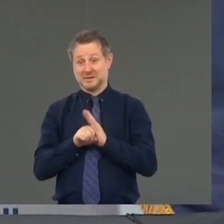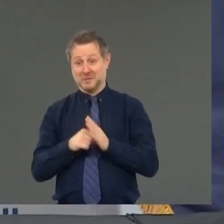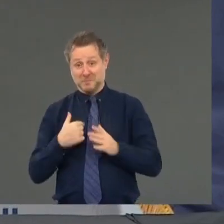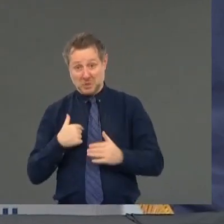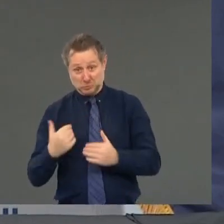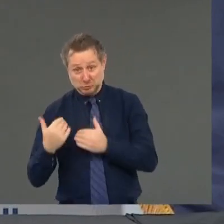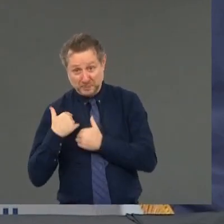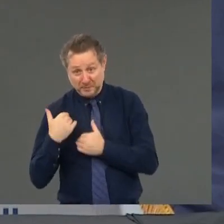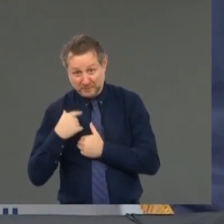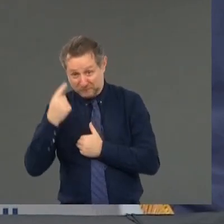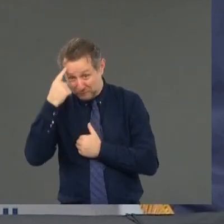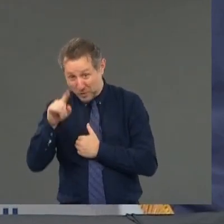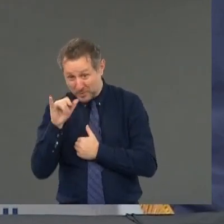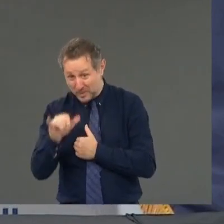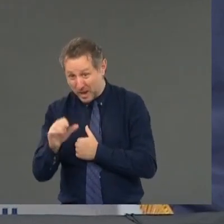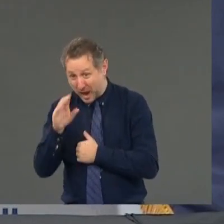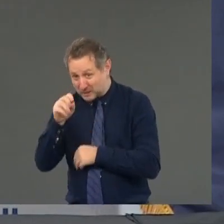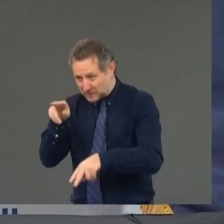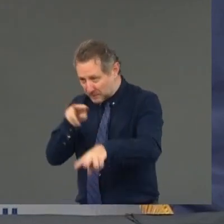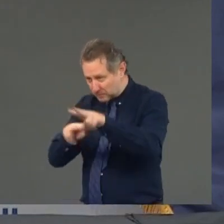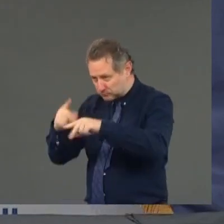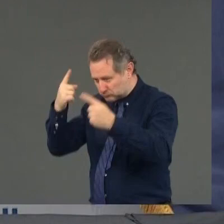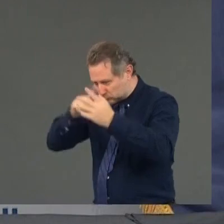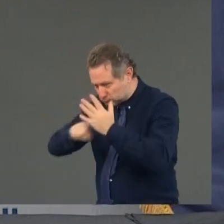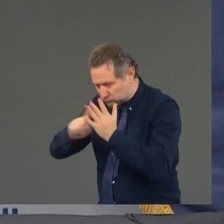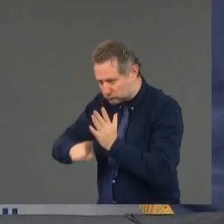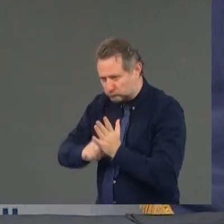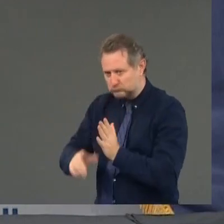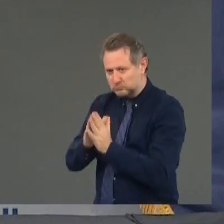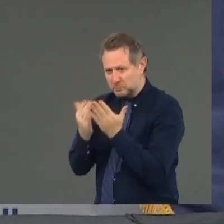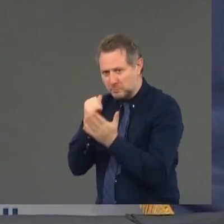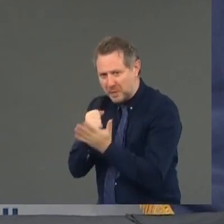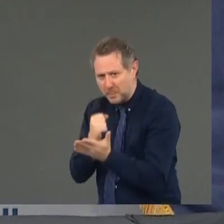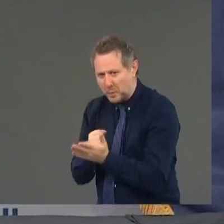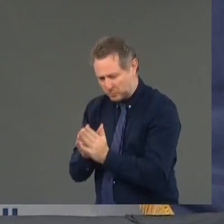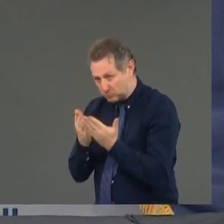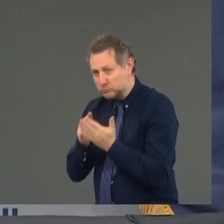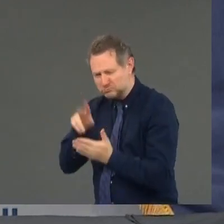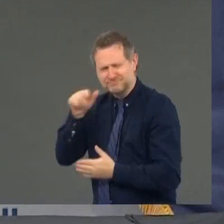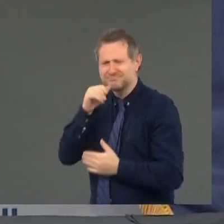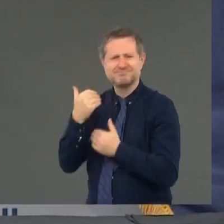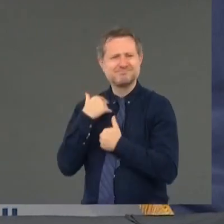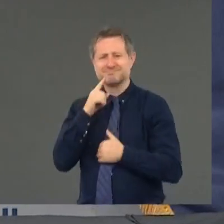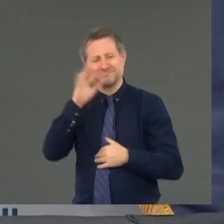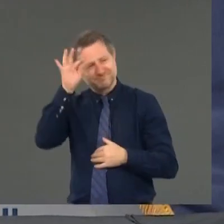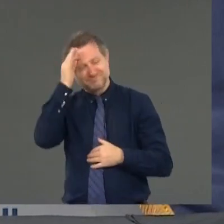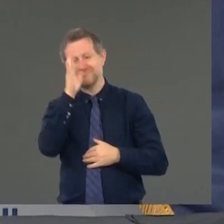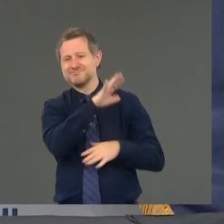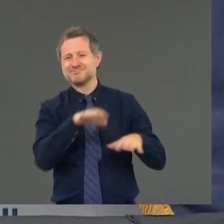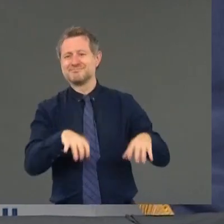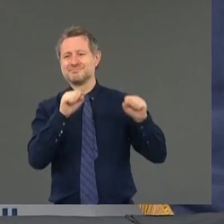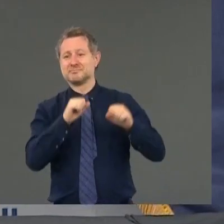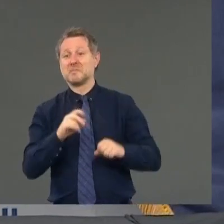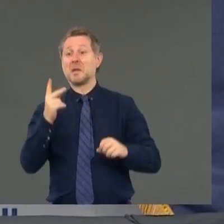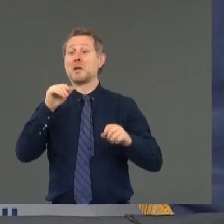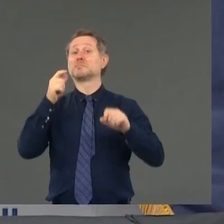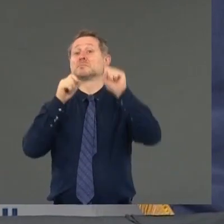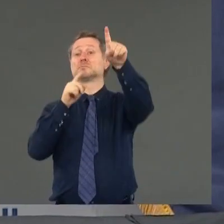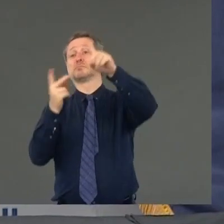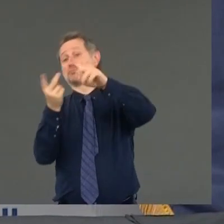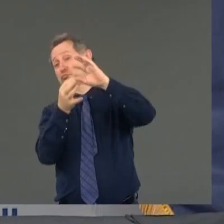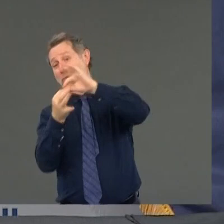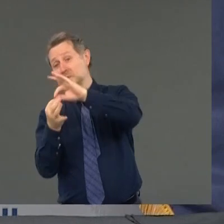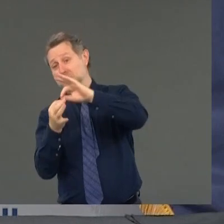WE DO NOT -- WE DO NOT DO